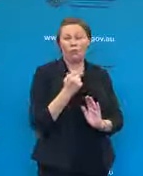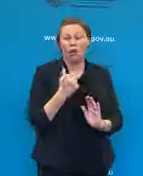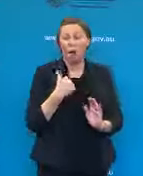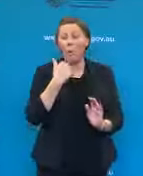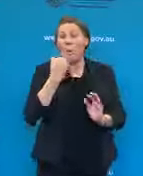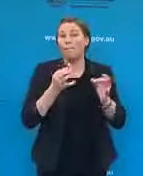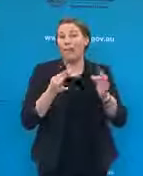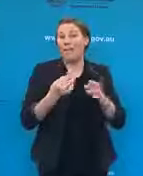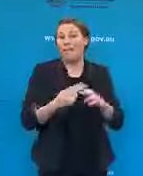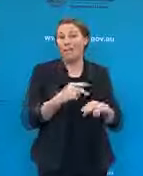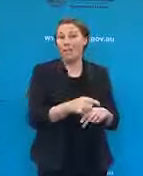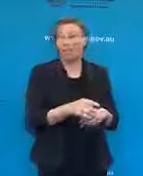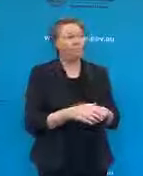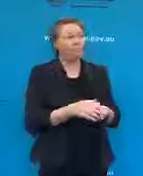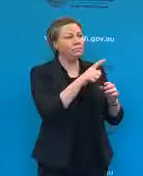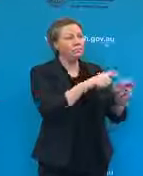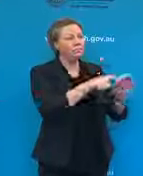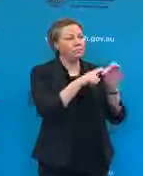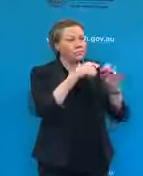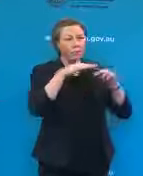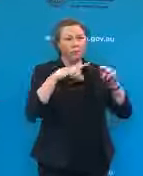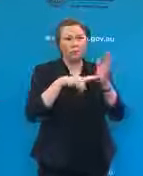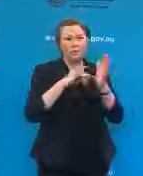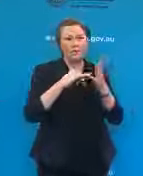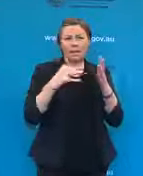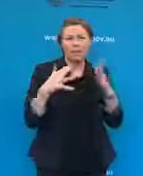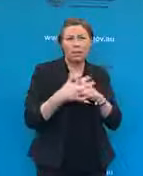Reporter: Just on New South Wales opening up and going back to the pub,